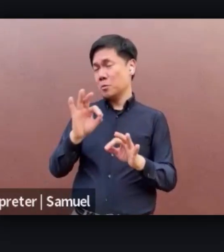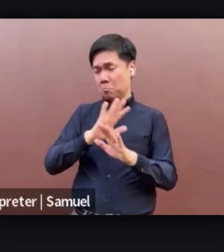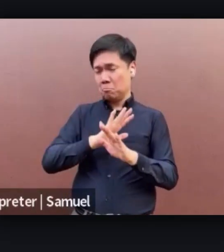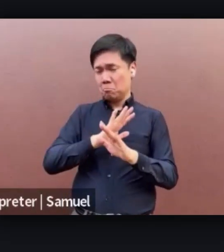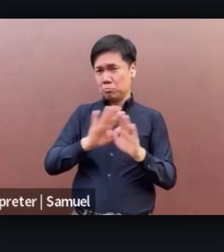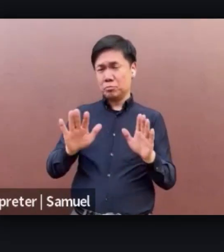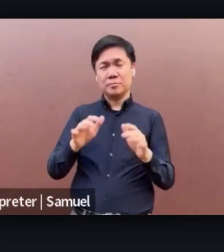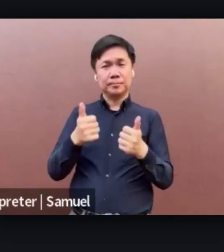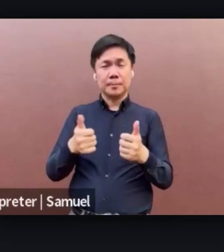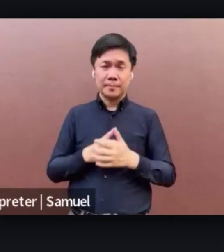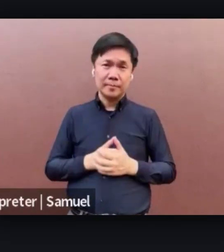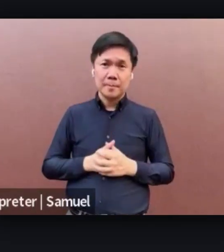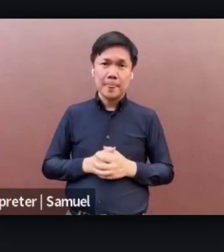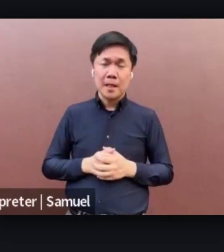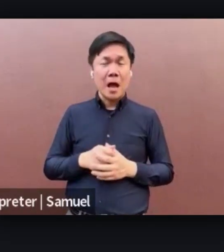responses can be received.